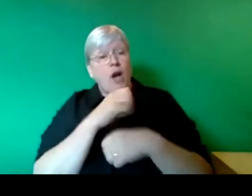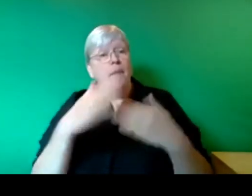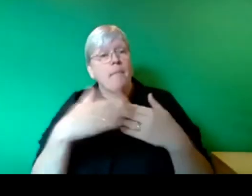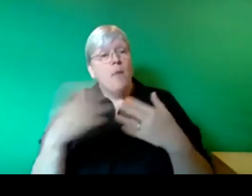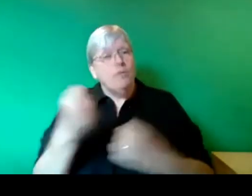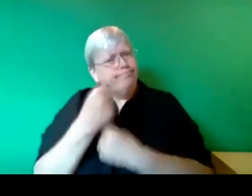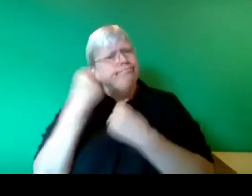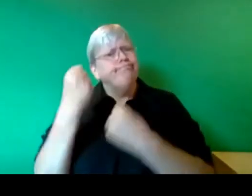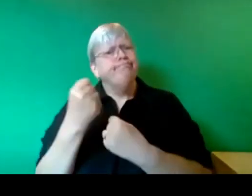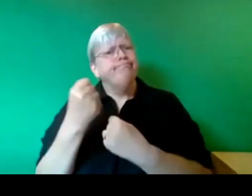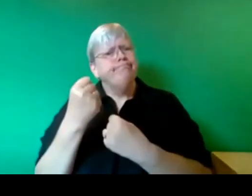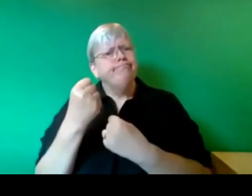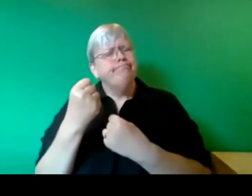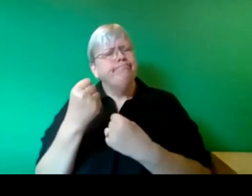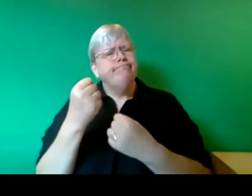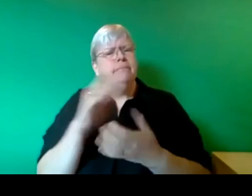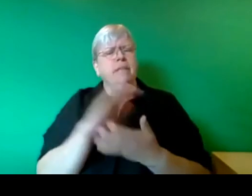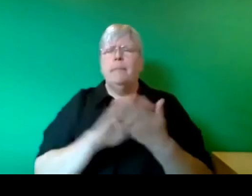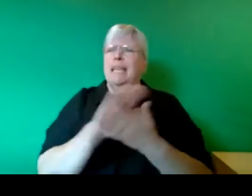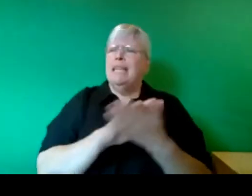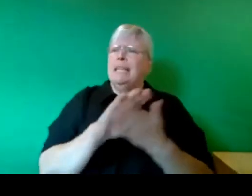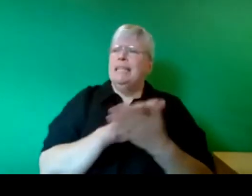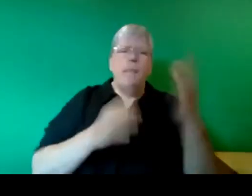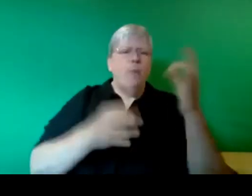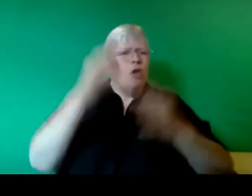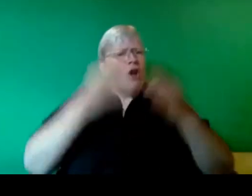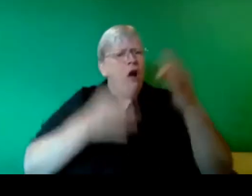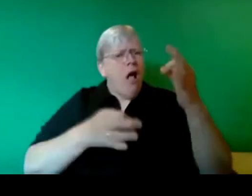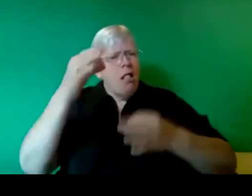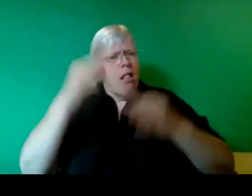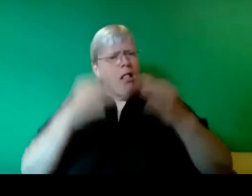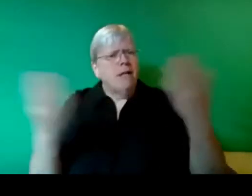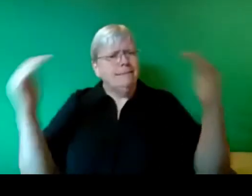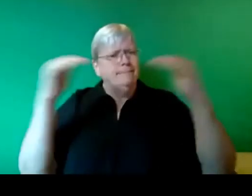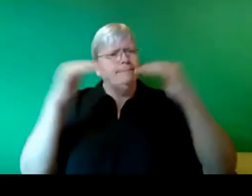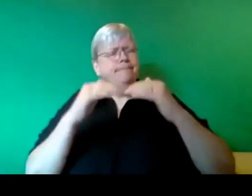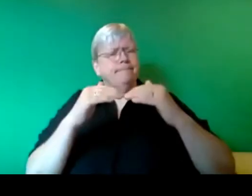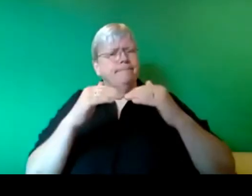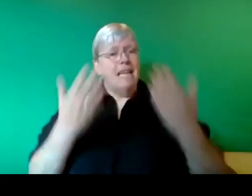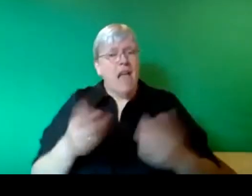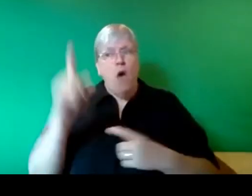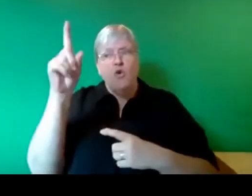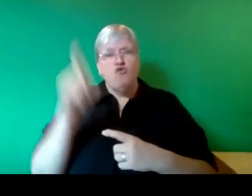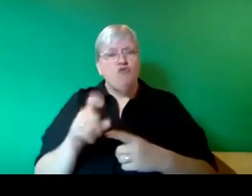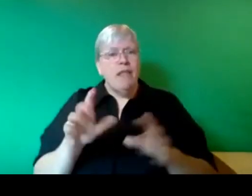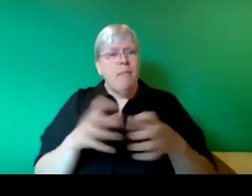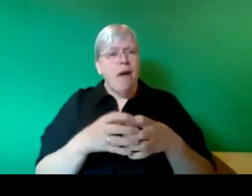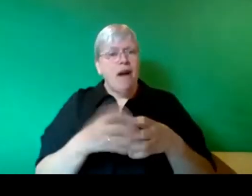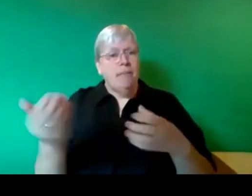to this political sphere. We now have green party politicians in the Scottish Government